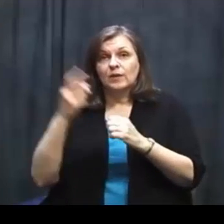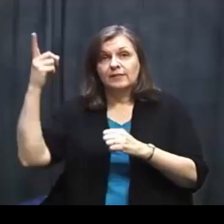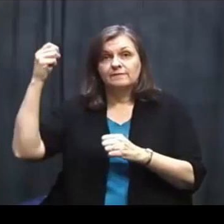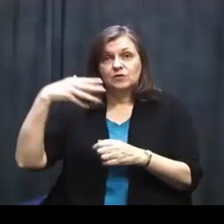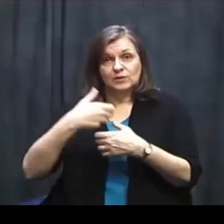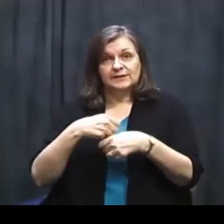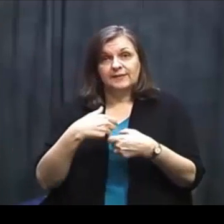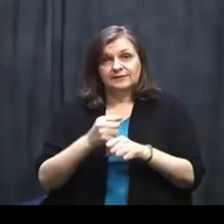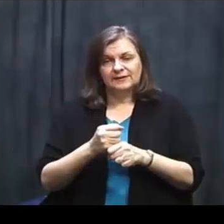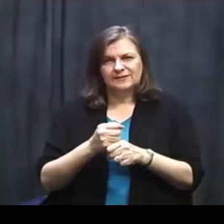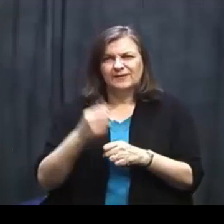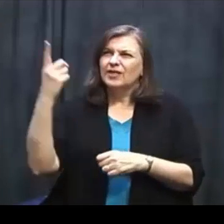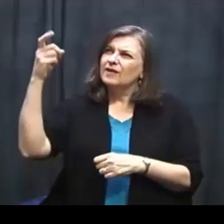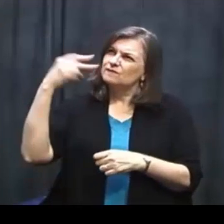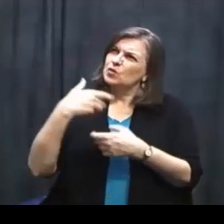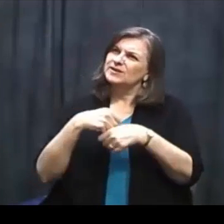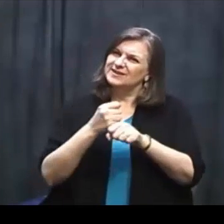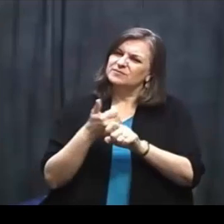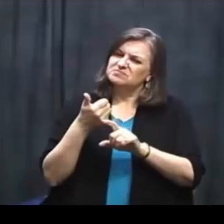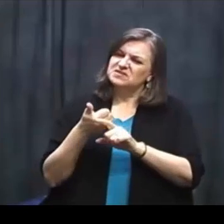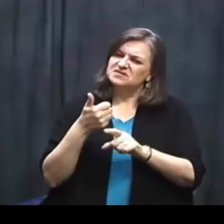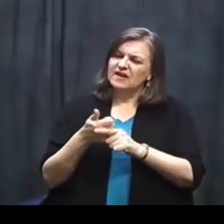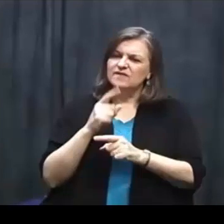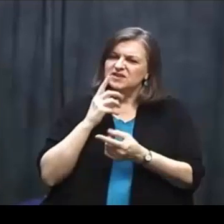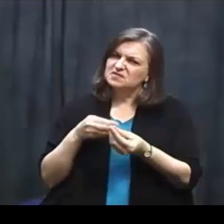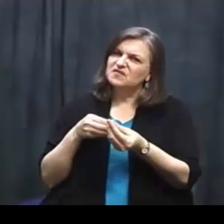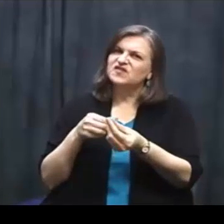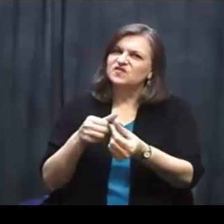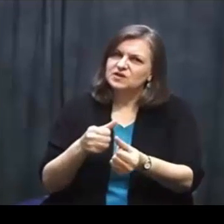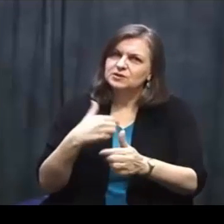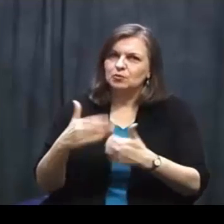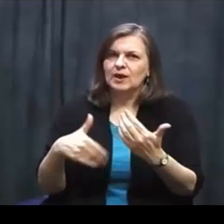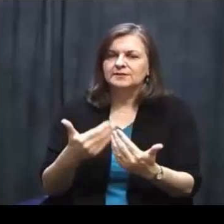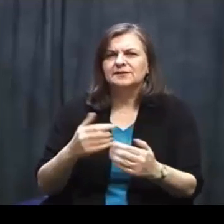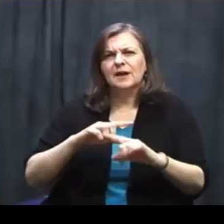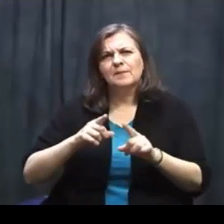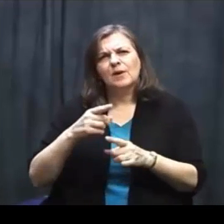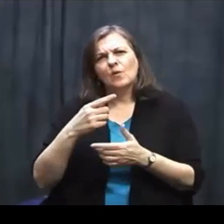while photosynthesis is already a fairly efficient process